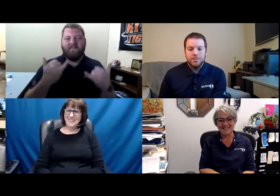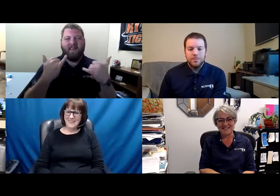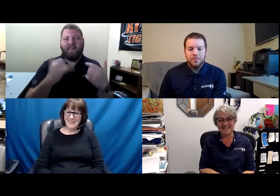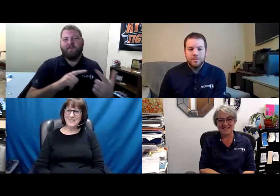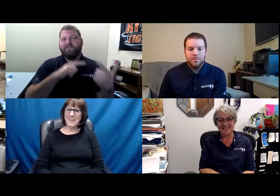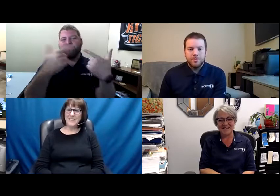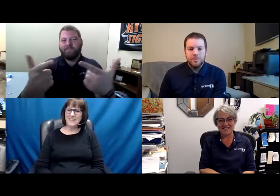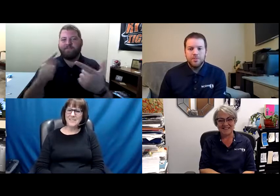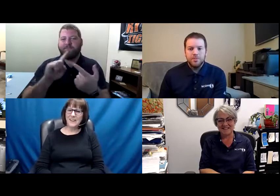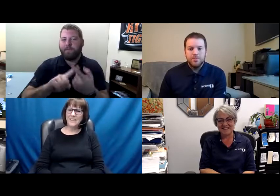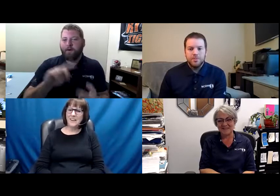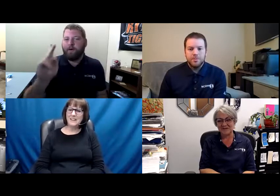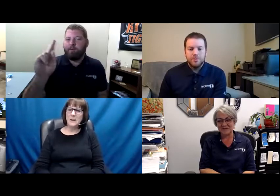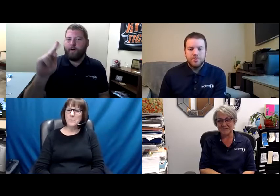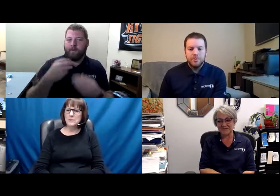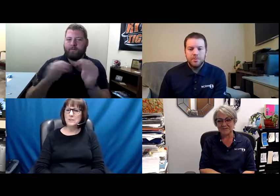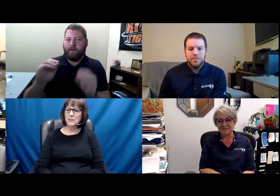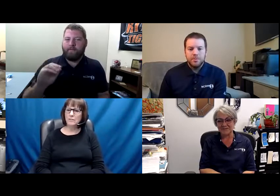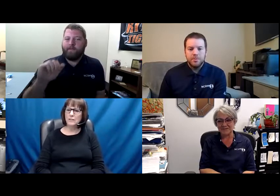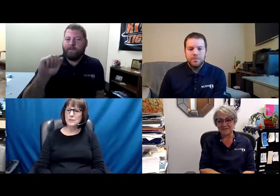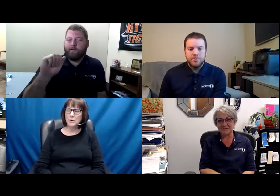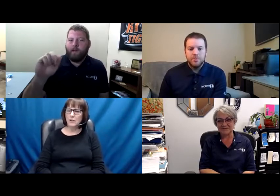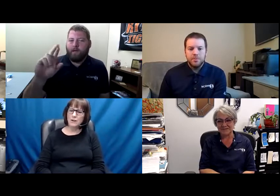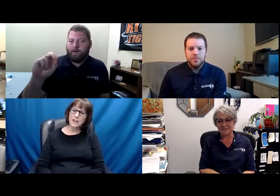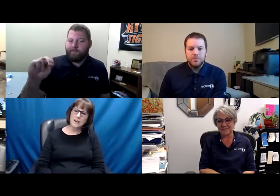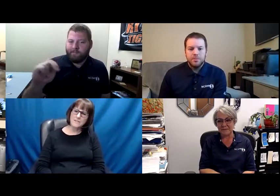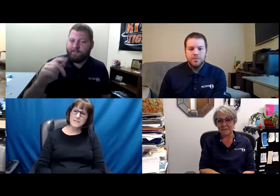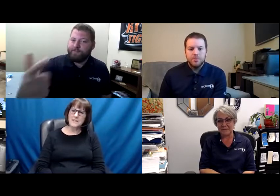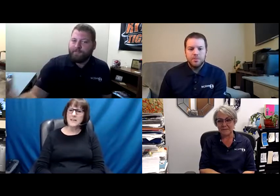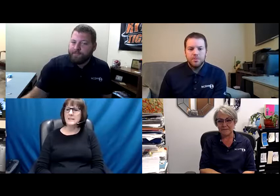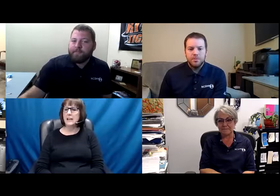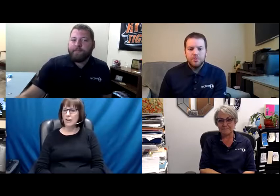Thank you Kathy all right now we'll turn it over to our Kearney office and Aaron.